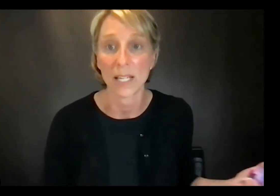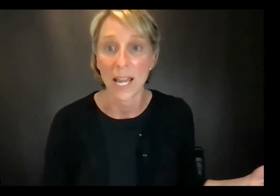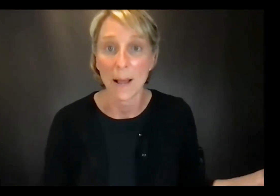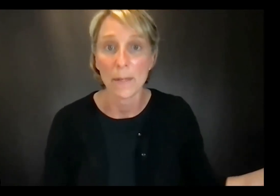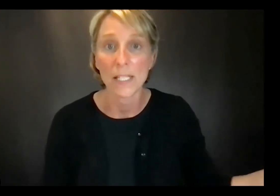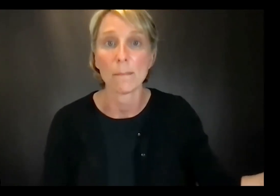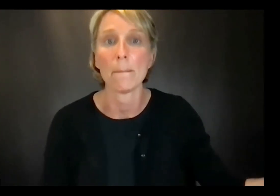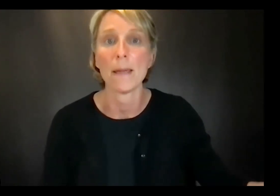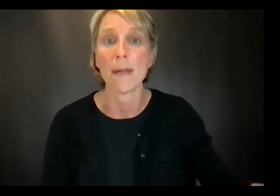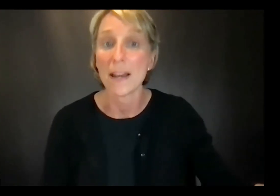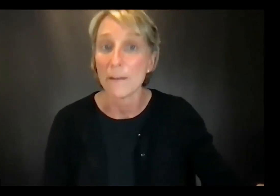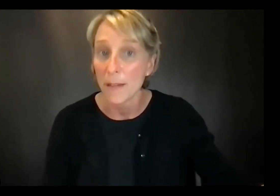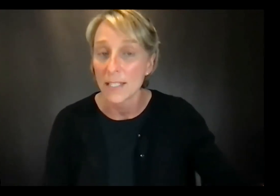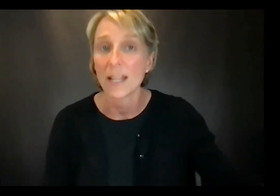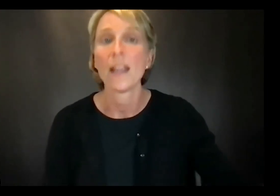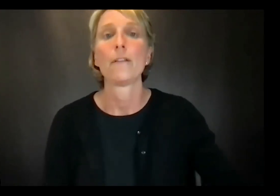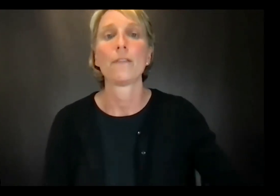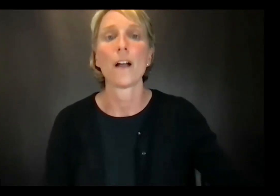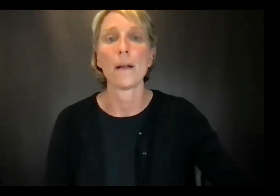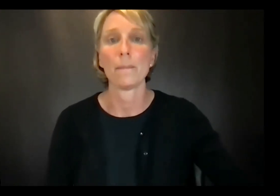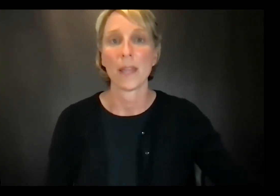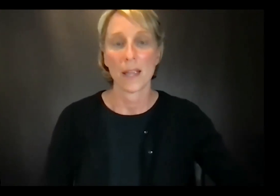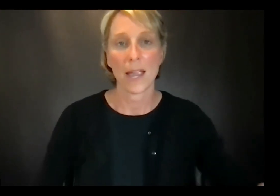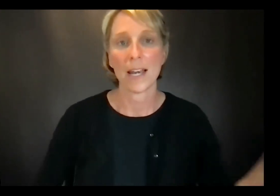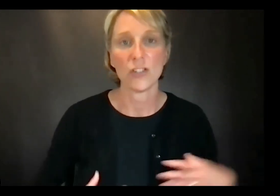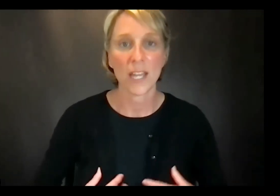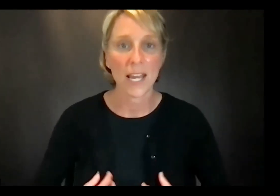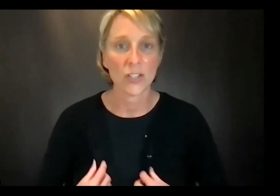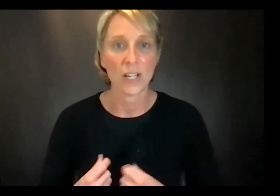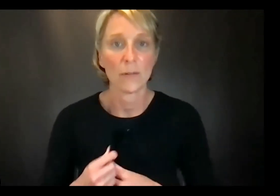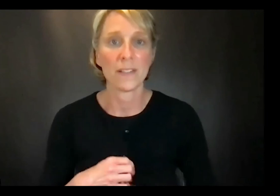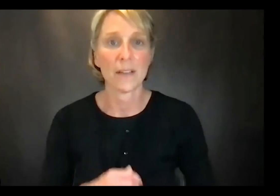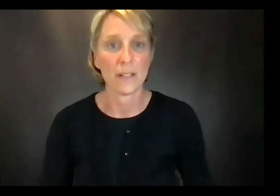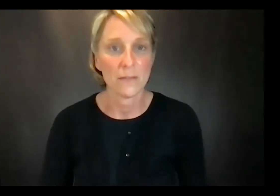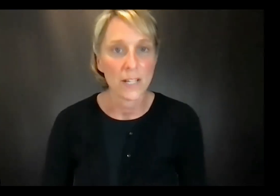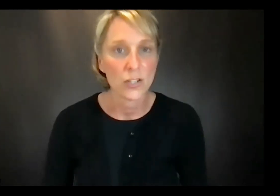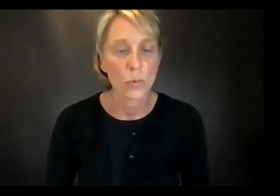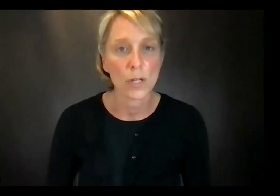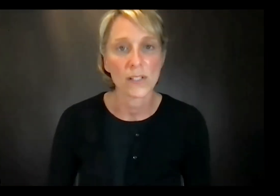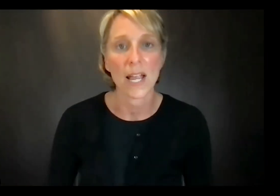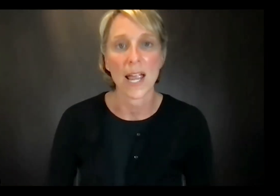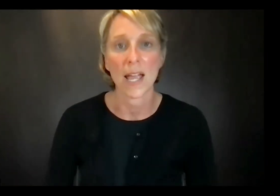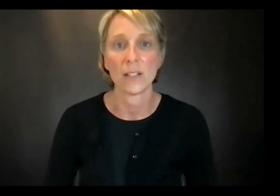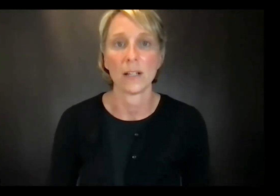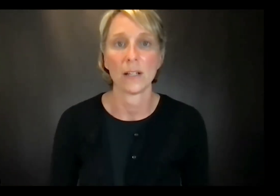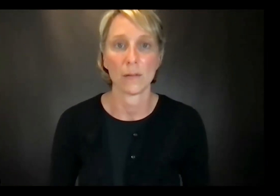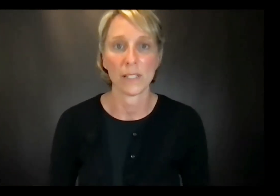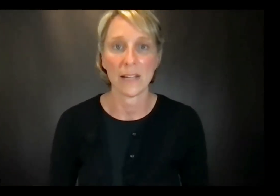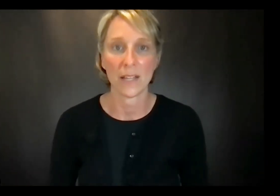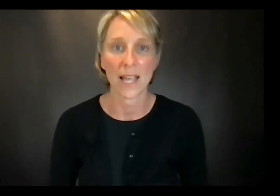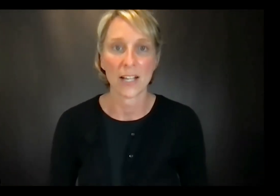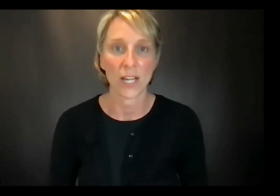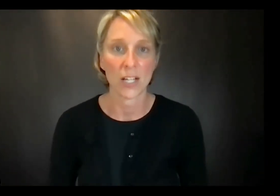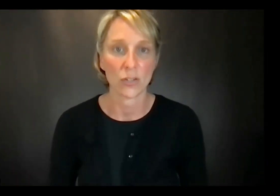campus but may benefit from an education with deaf individuals and receiving that education through